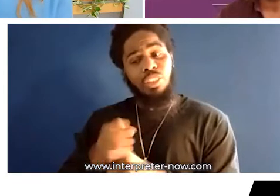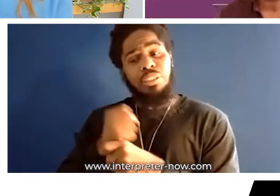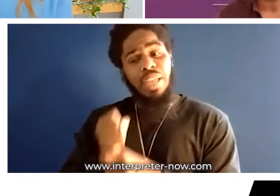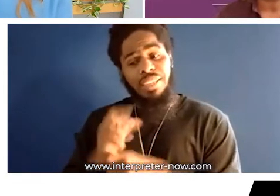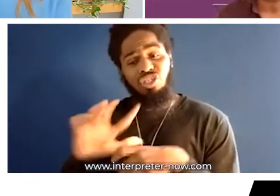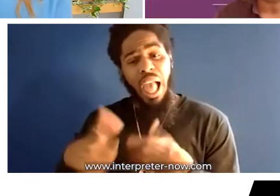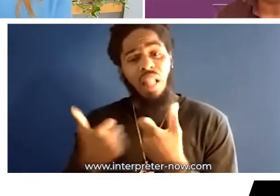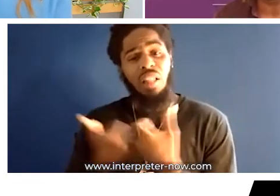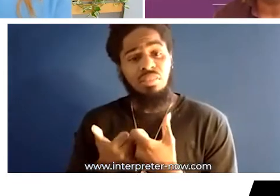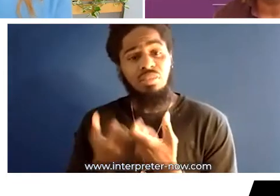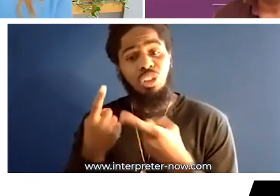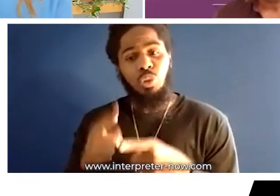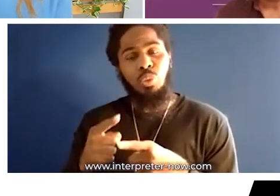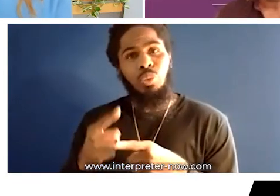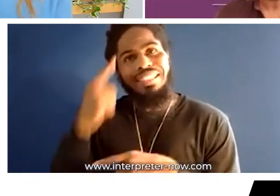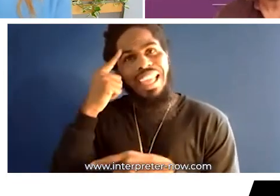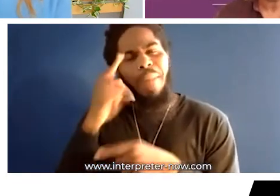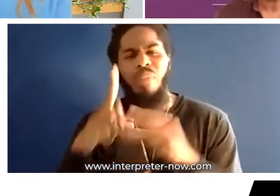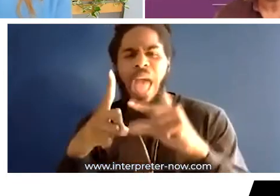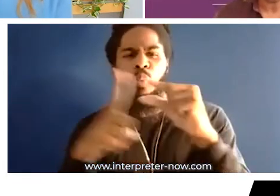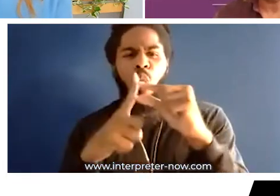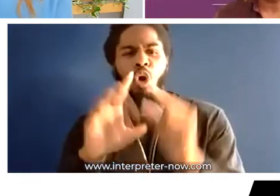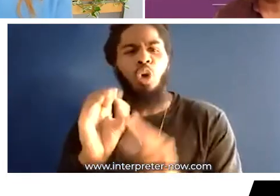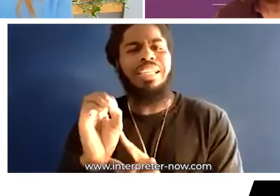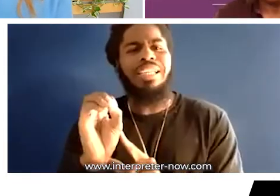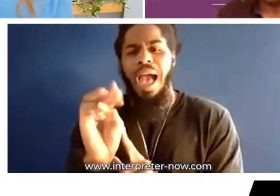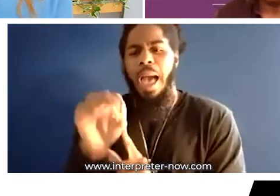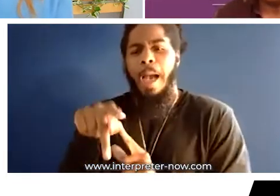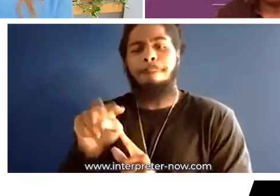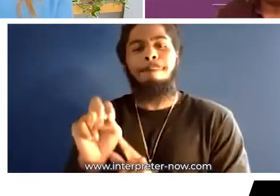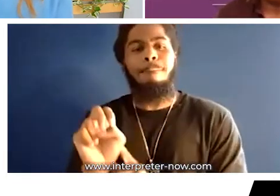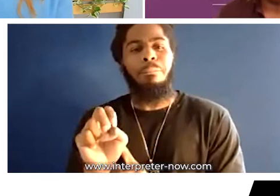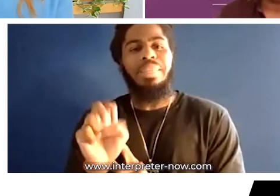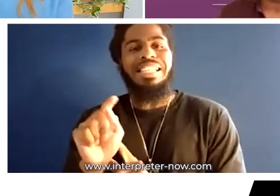we think about the word competence, we think about all the many different cultures and backgrounds.